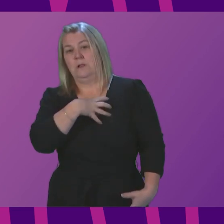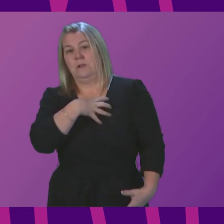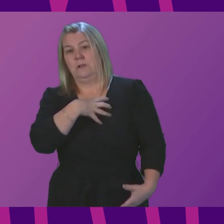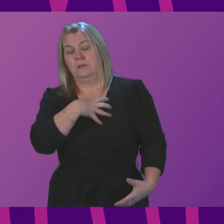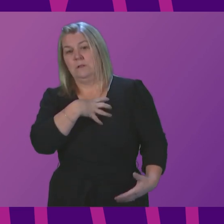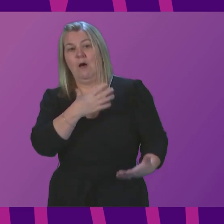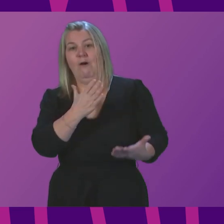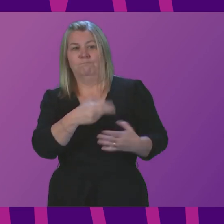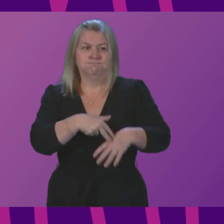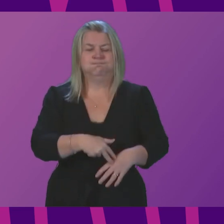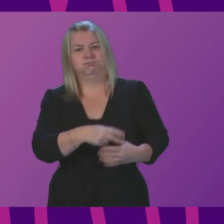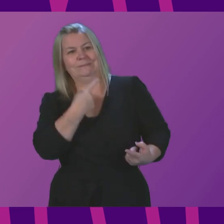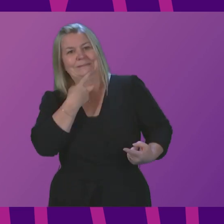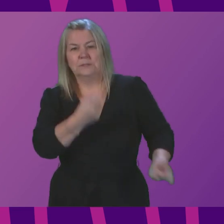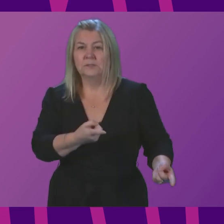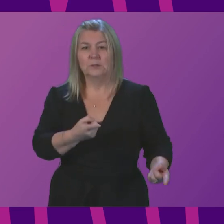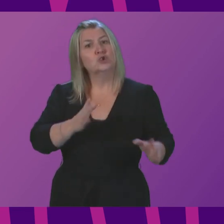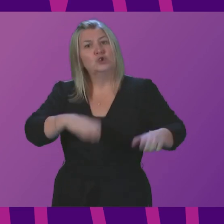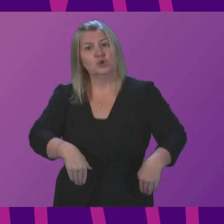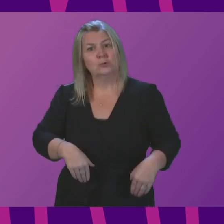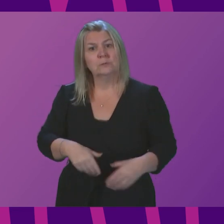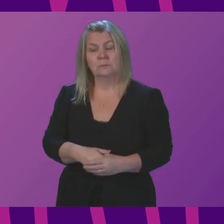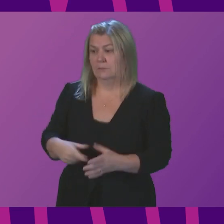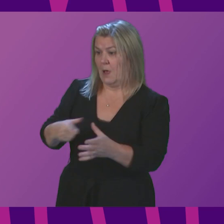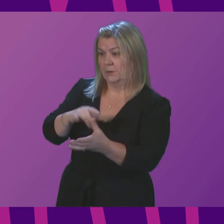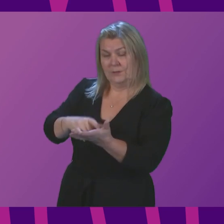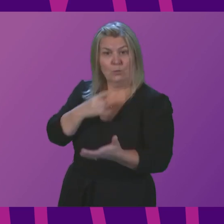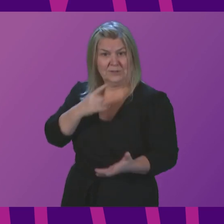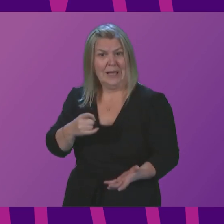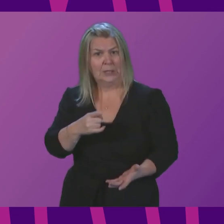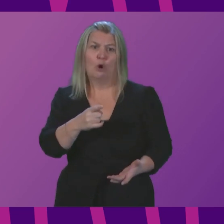Anas Sarwar says that they have been, so it is incumbent on me as First Minister to say